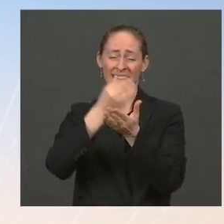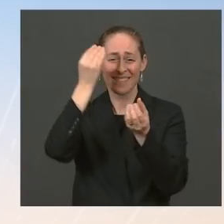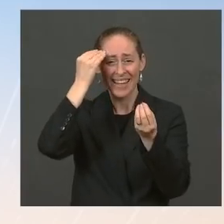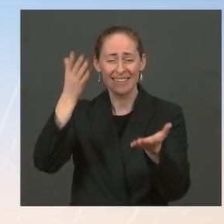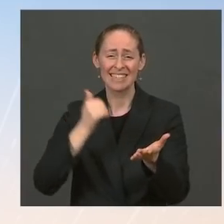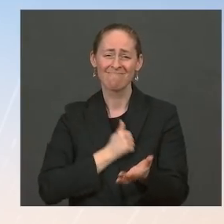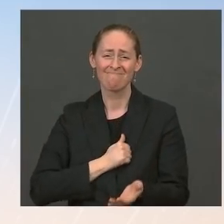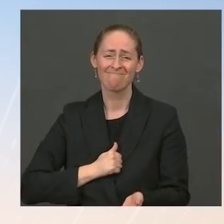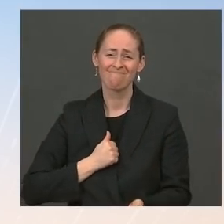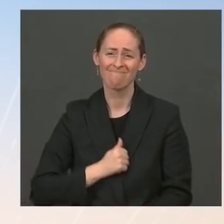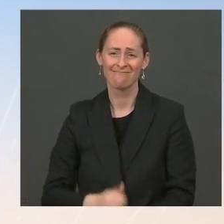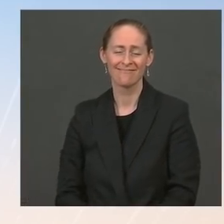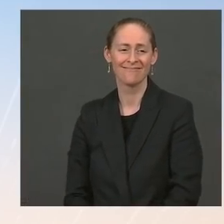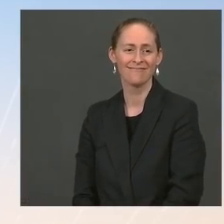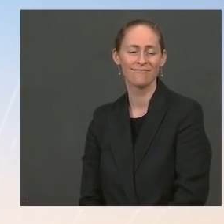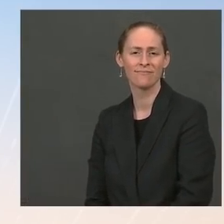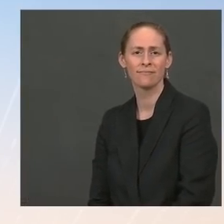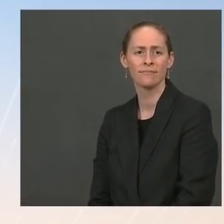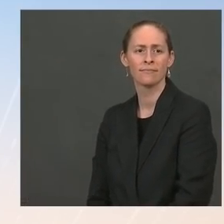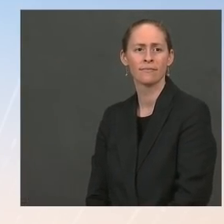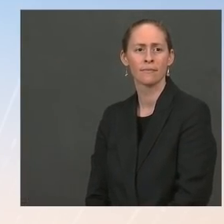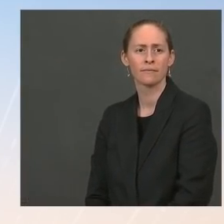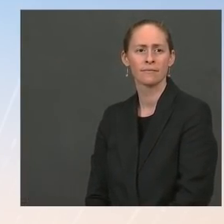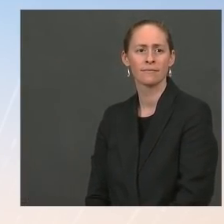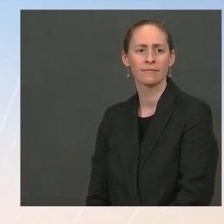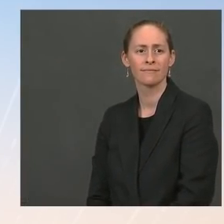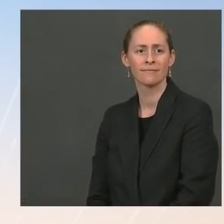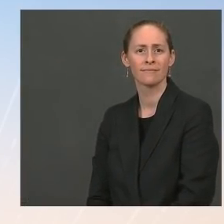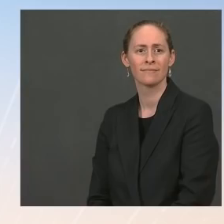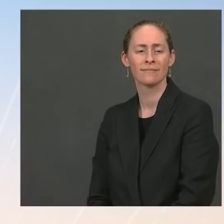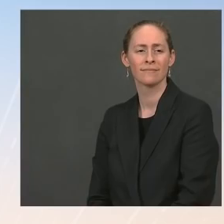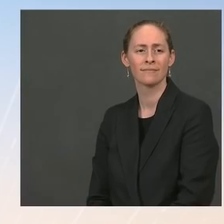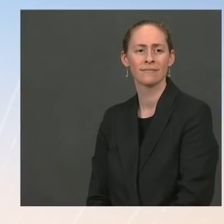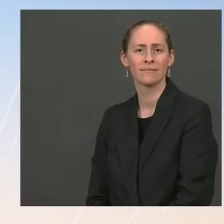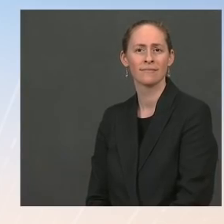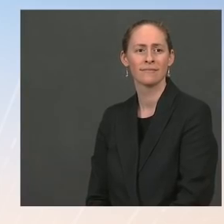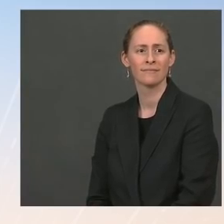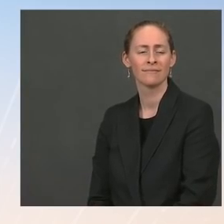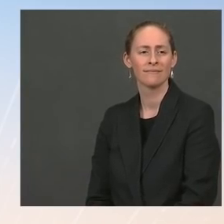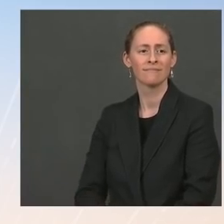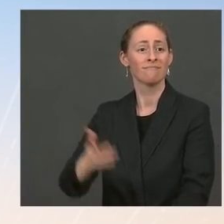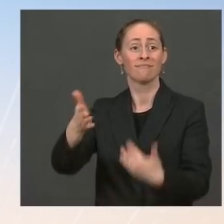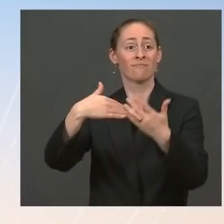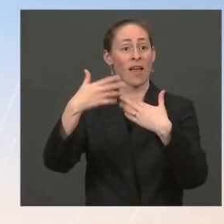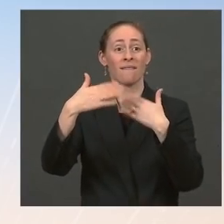but, you know, a "transparency" way -- Ms. Psaki: Right. What if you say a country, and I'll wink or nod? I don't know. The Press: Maybe not.